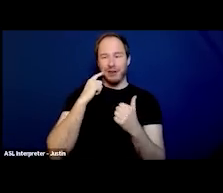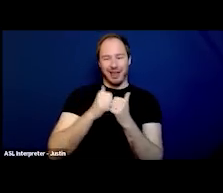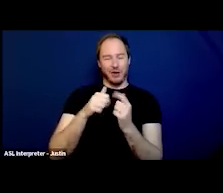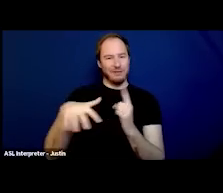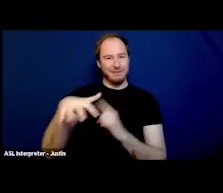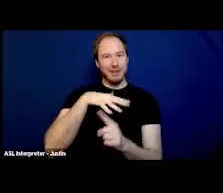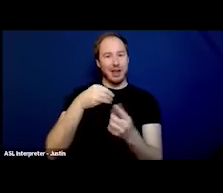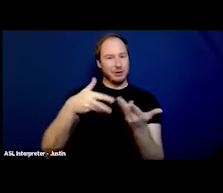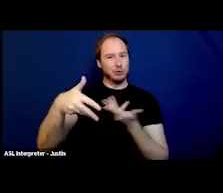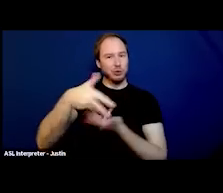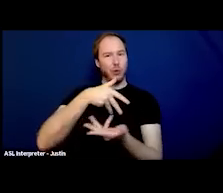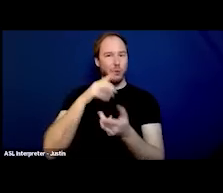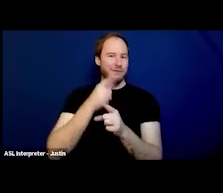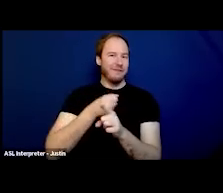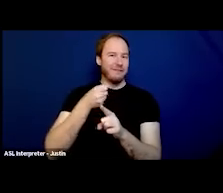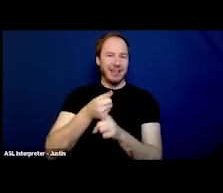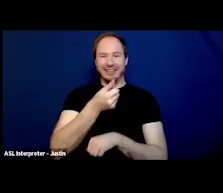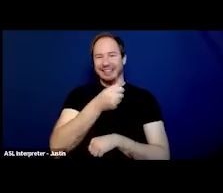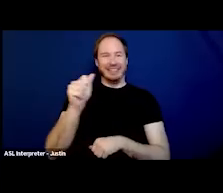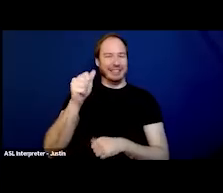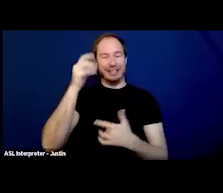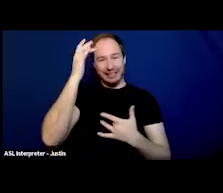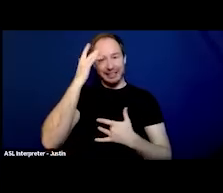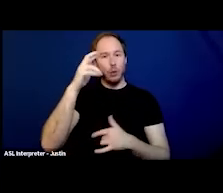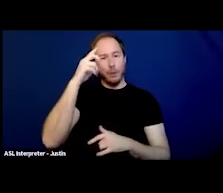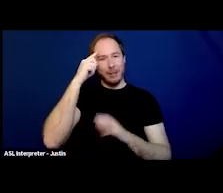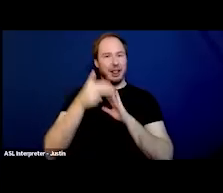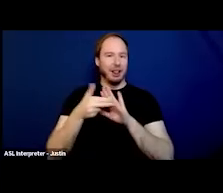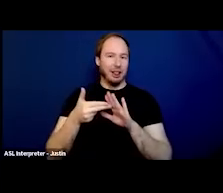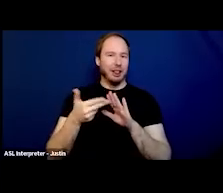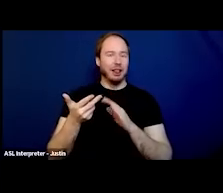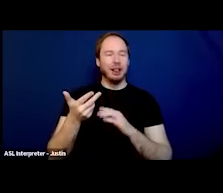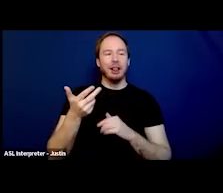affect all types of illnesses, including mental illness. It's the acknowledgement that there are